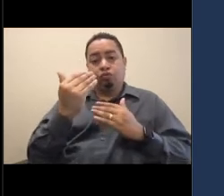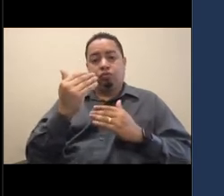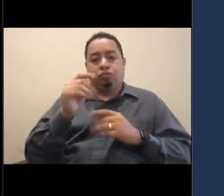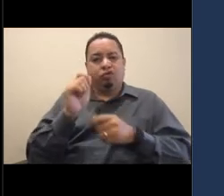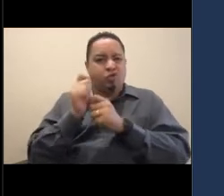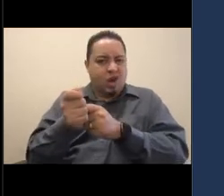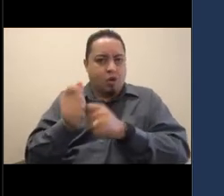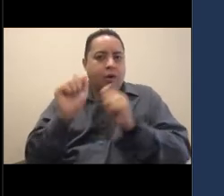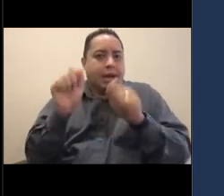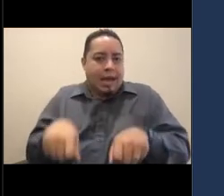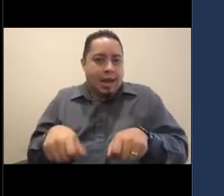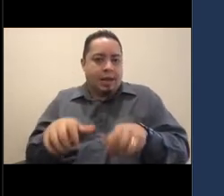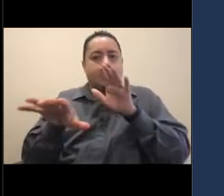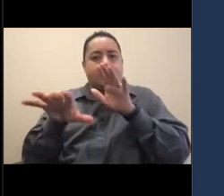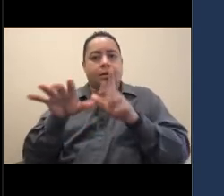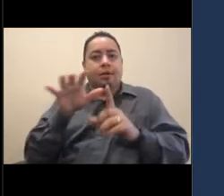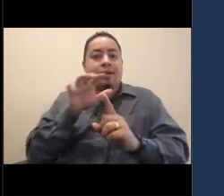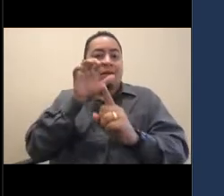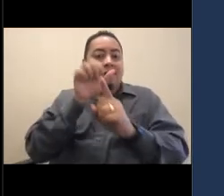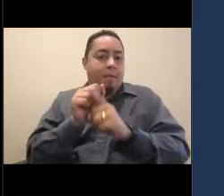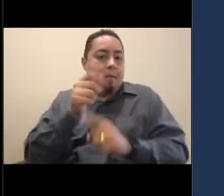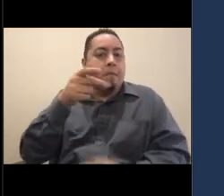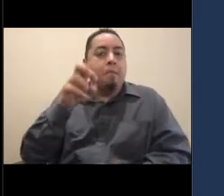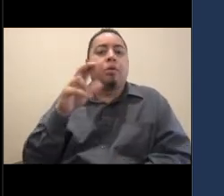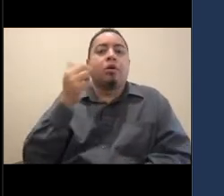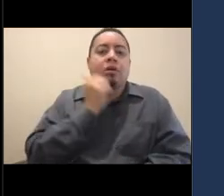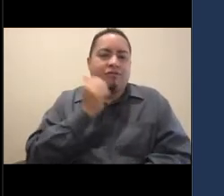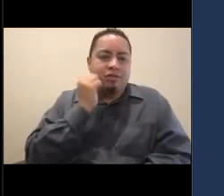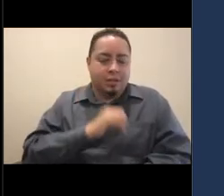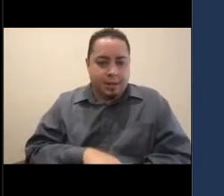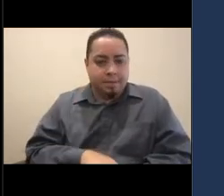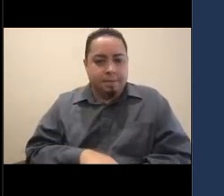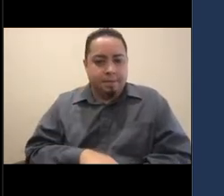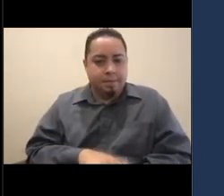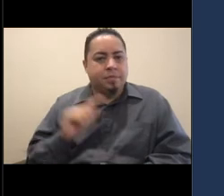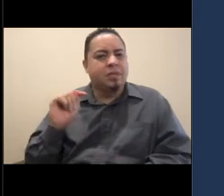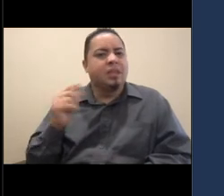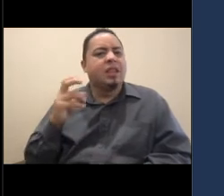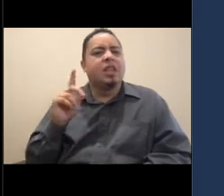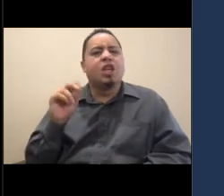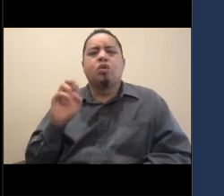[Grace] Great. And Theodore wonders, what's the biggest lake trout that has ever...